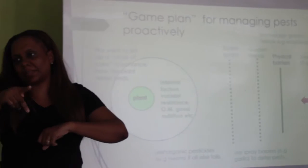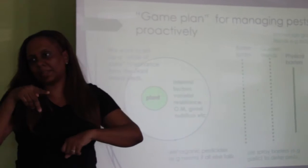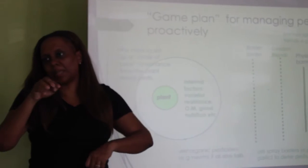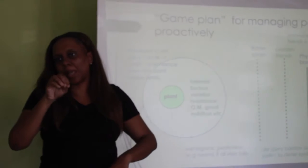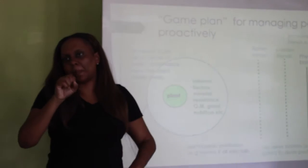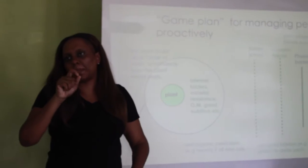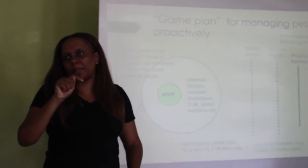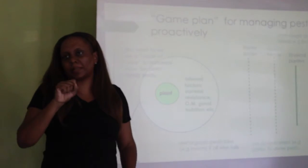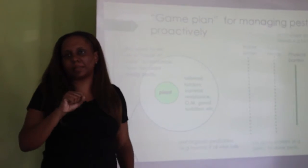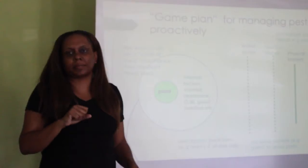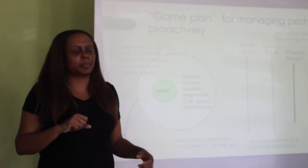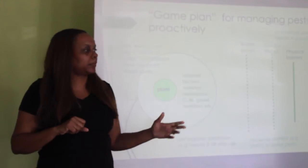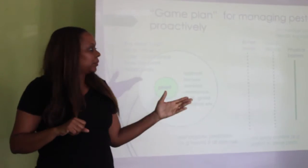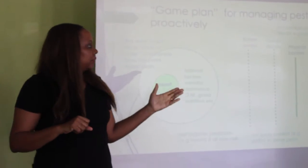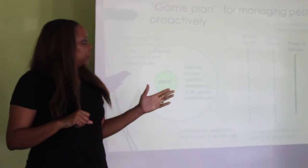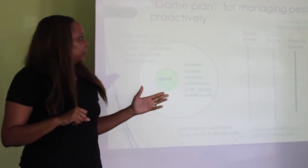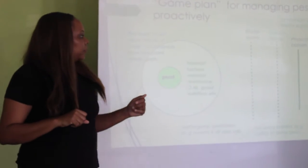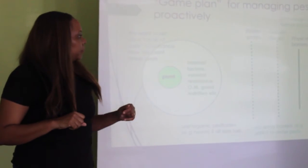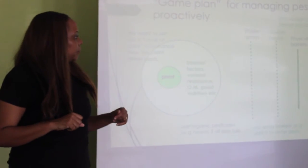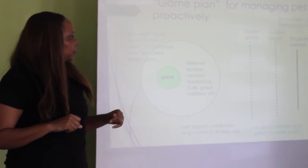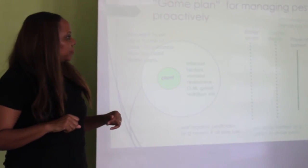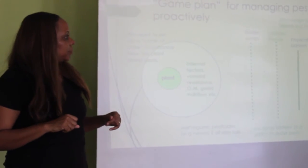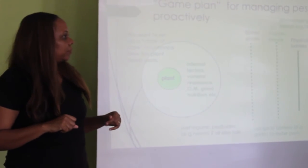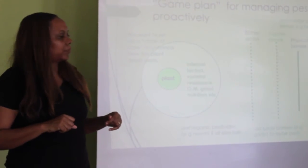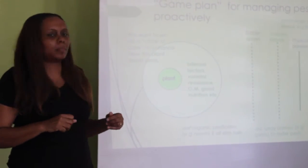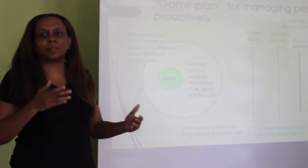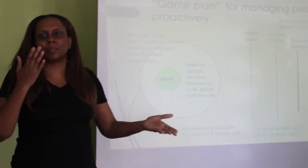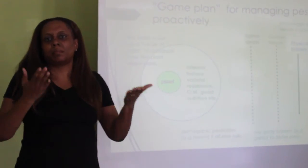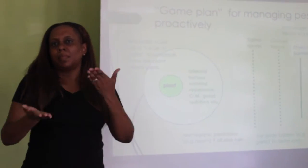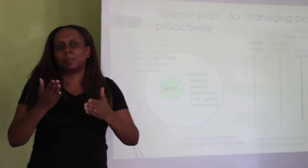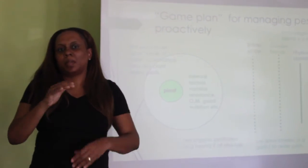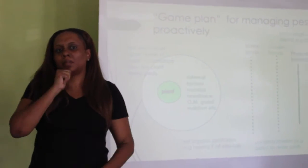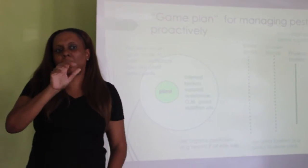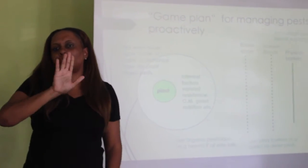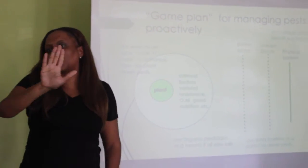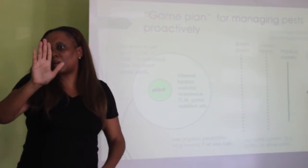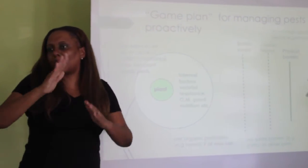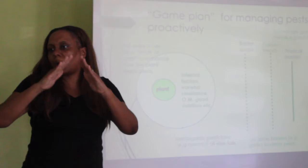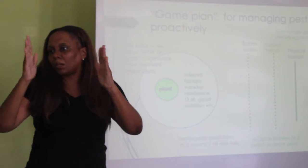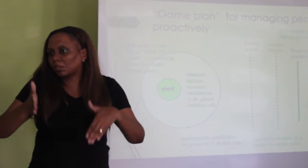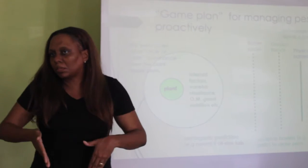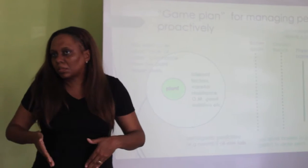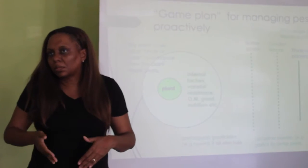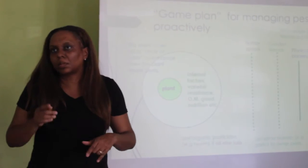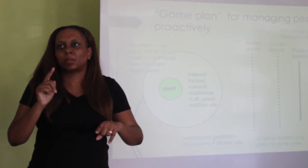now the best may not be at your house or your backyard but the best is somewhere around